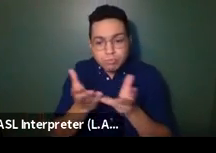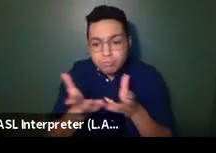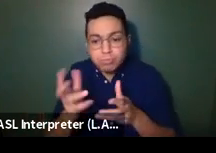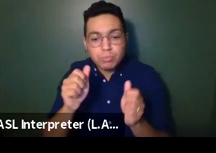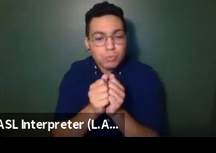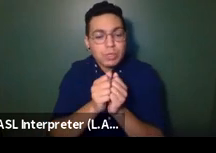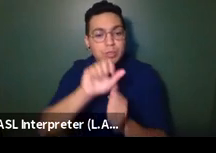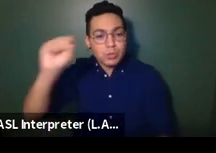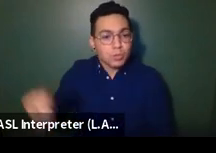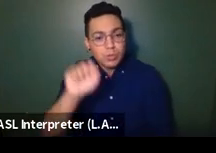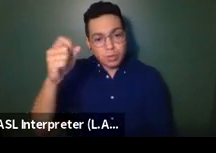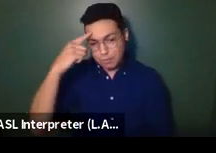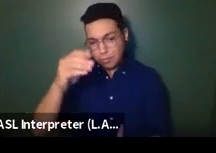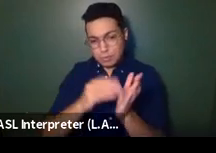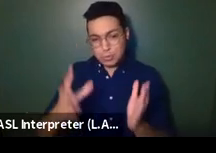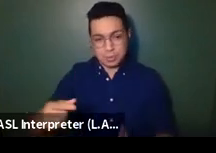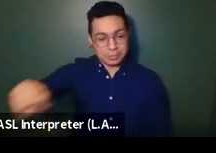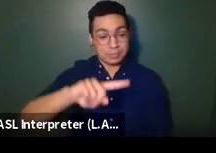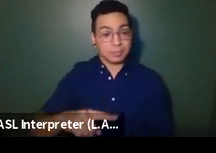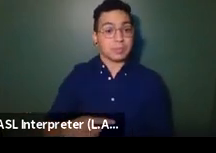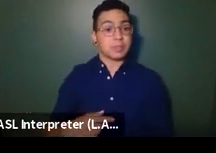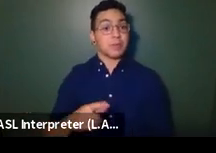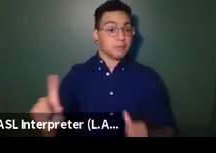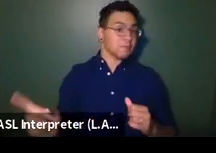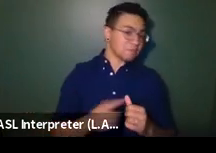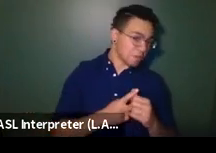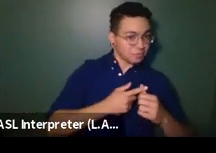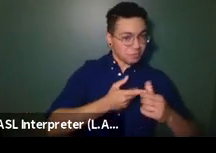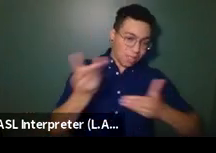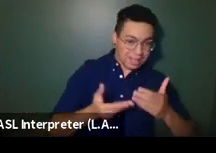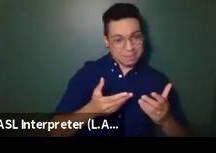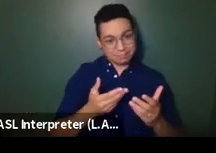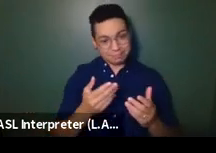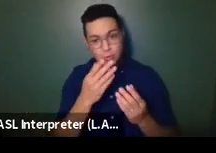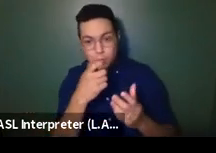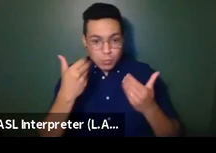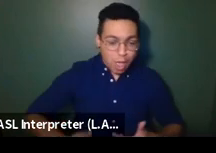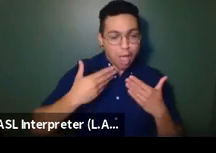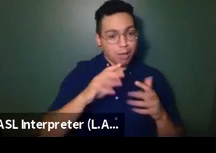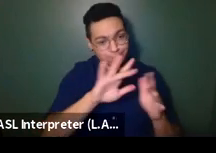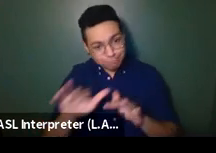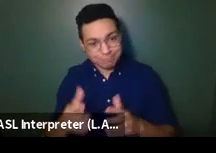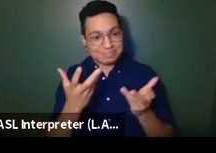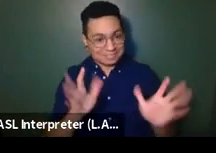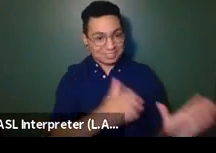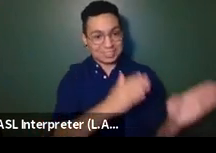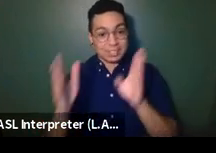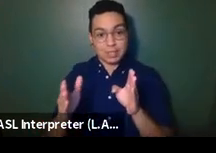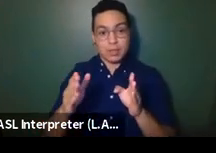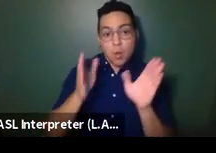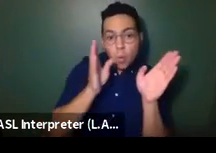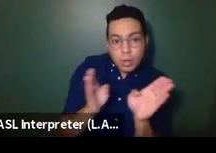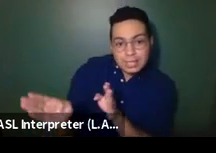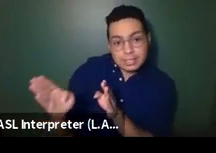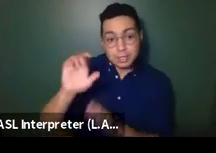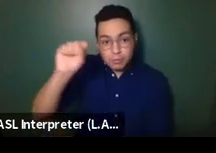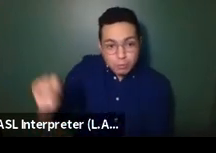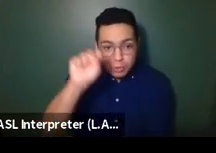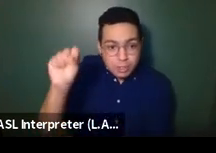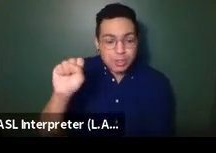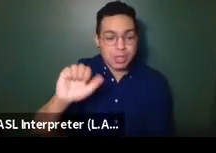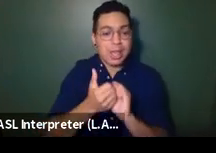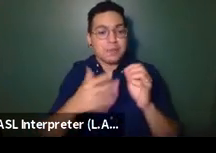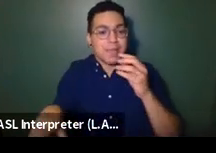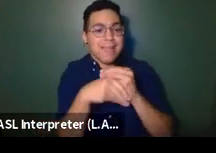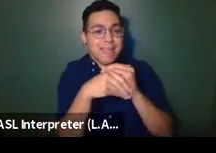ESD 189 - Amy Colburn: So to do that we just did some welcome and quick introductions. We're going to really look dig into organization of school ology looking at how do you add and manage content and materials.